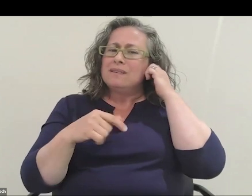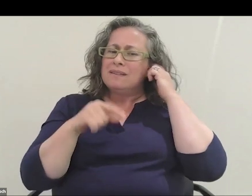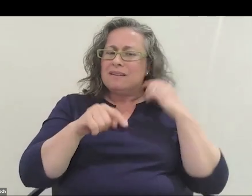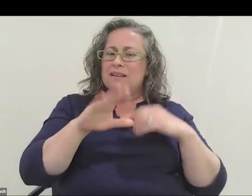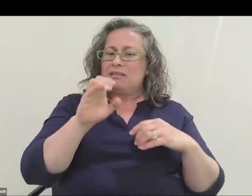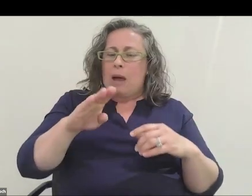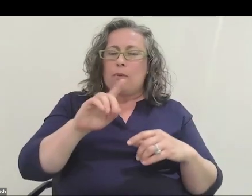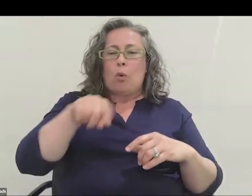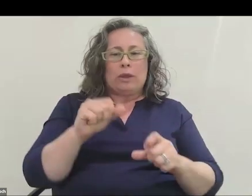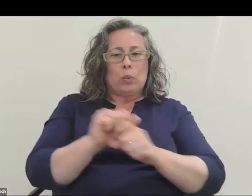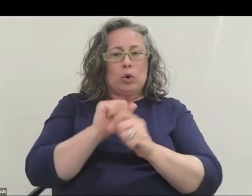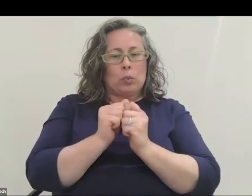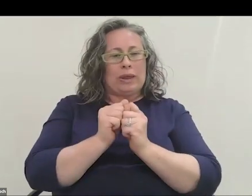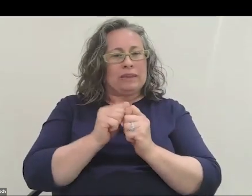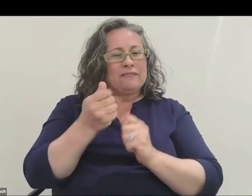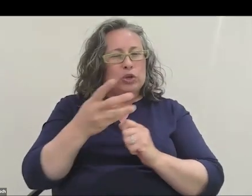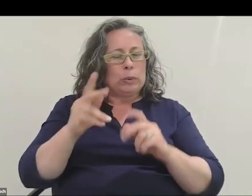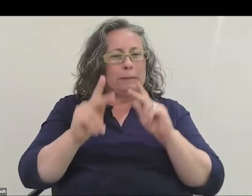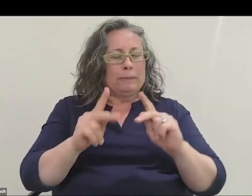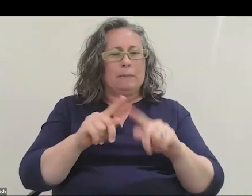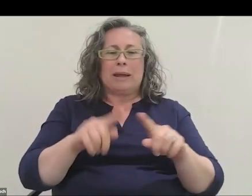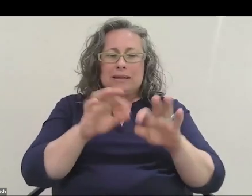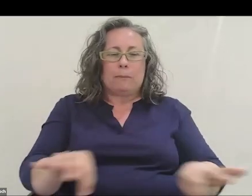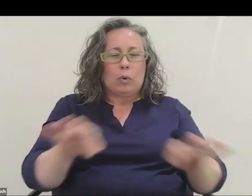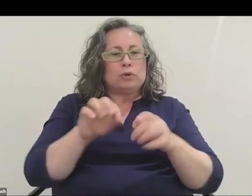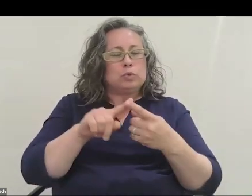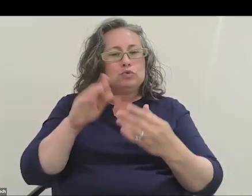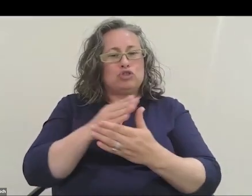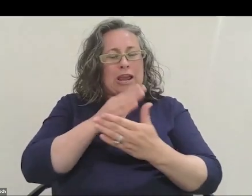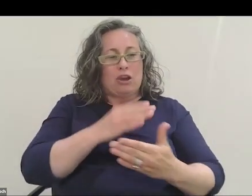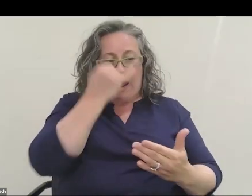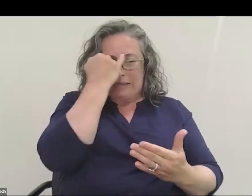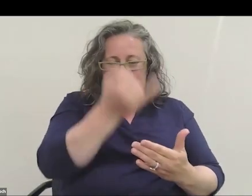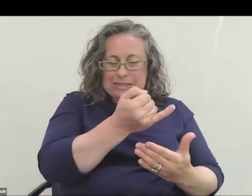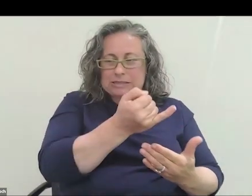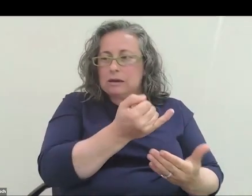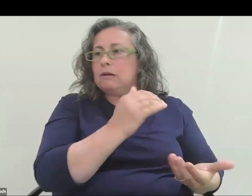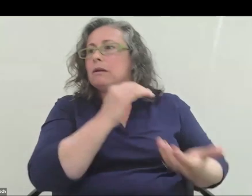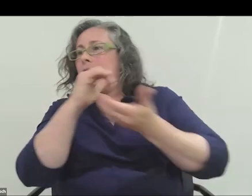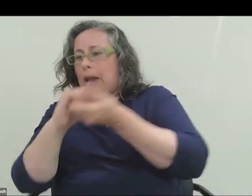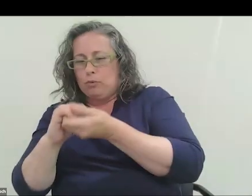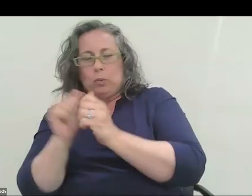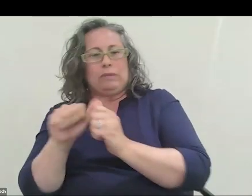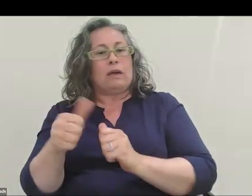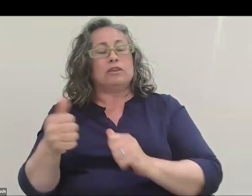and it's really important to share the ideas that we have and collaborate with others. A few years ago, I didn't really know